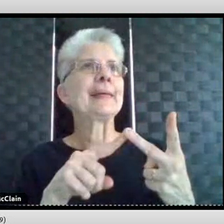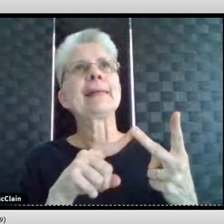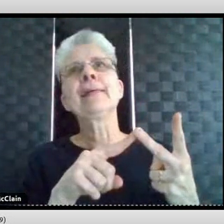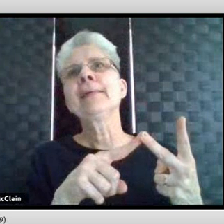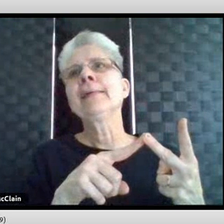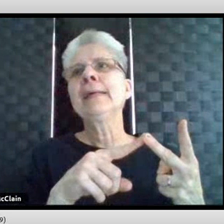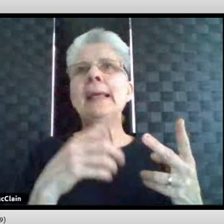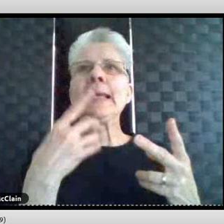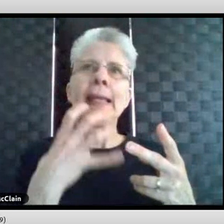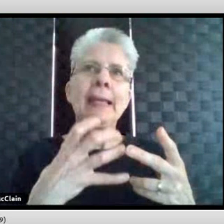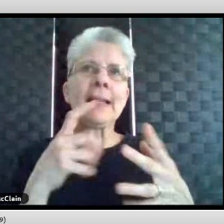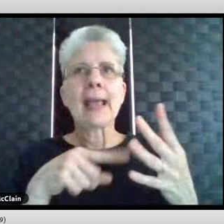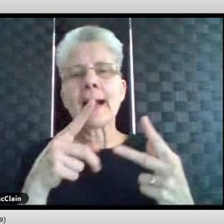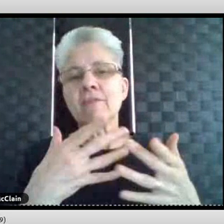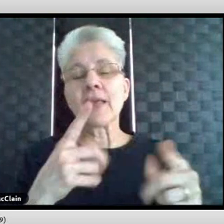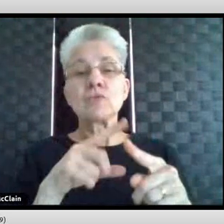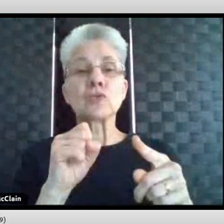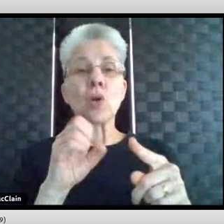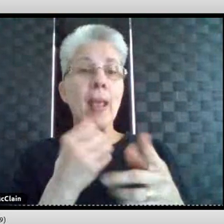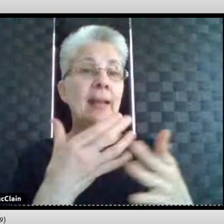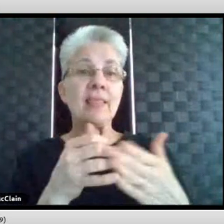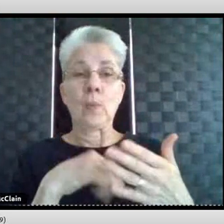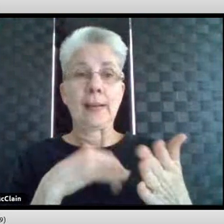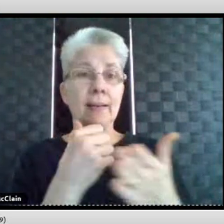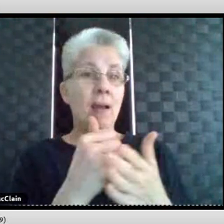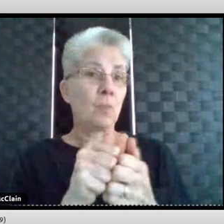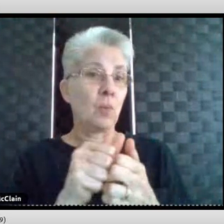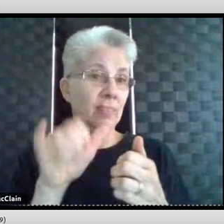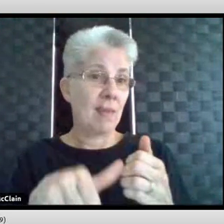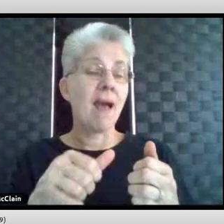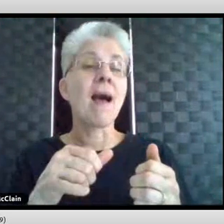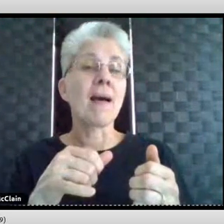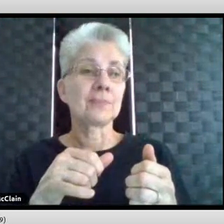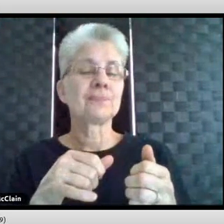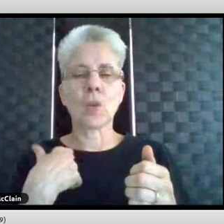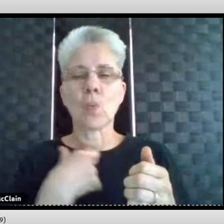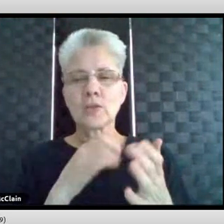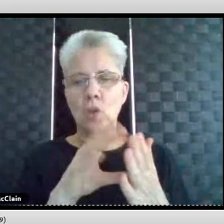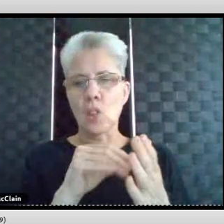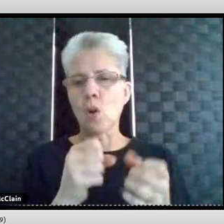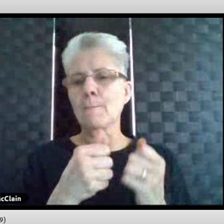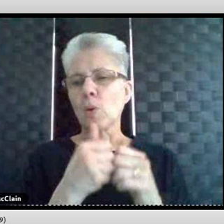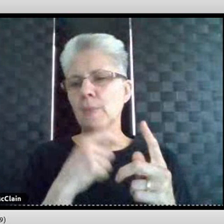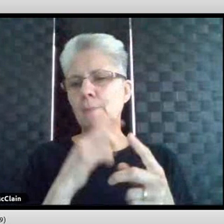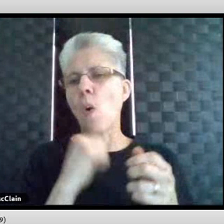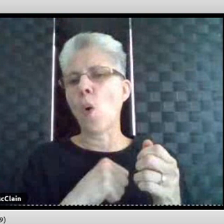and all that kind of thing, so anything we can help with. Okay, so we've found that most people are a little older in age -- I agree, Gabe,